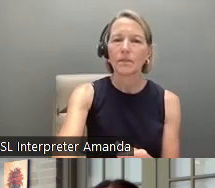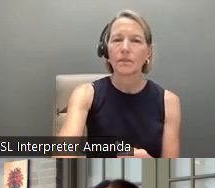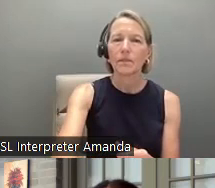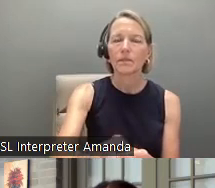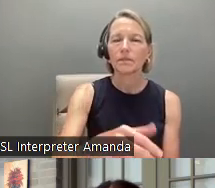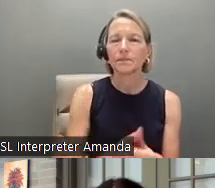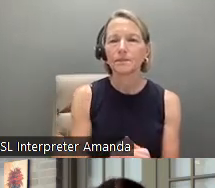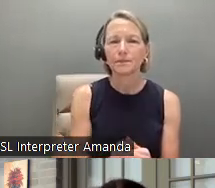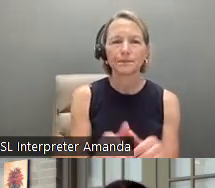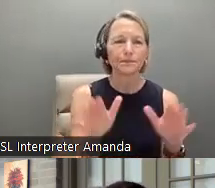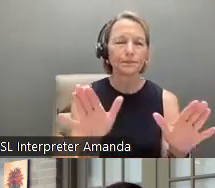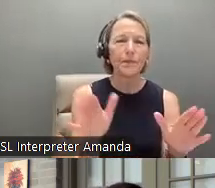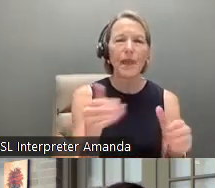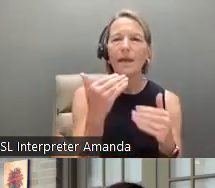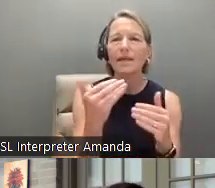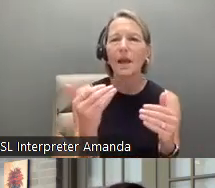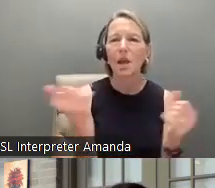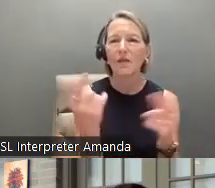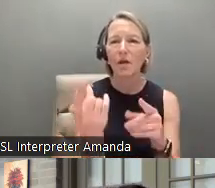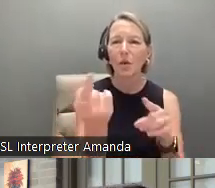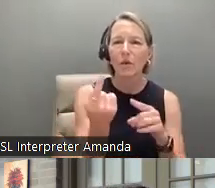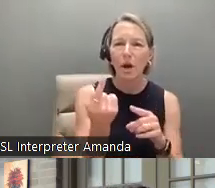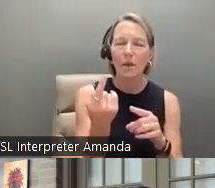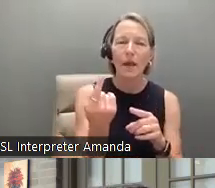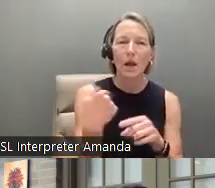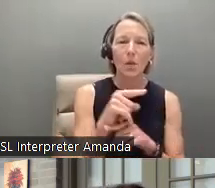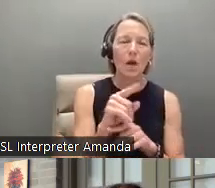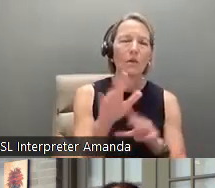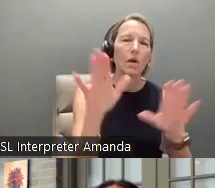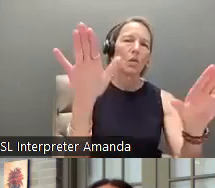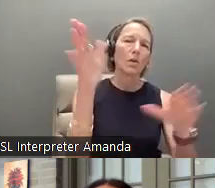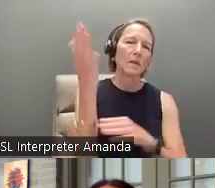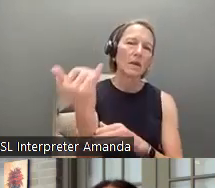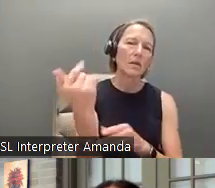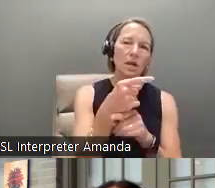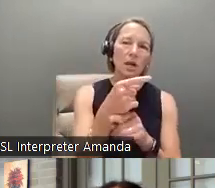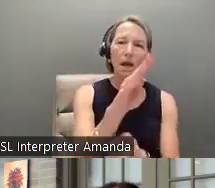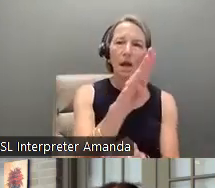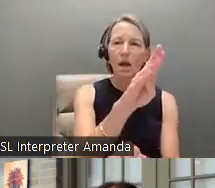great thank you everyone for coming um we have a great speaker for you today Brandy Earle is the